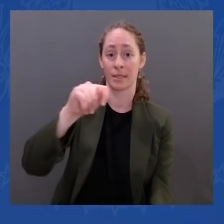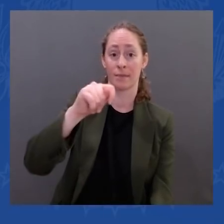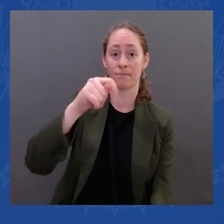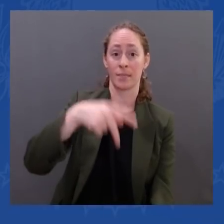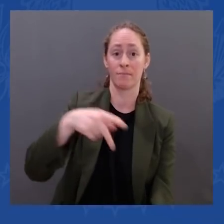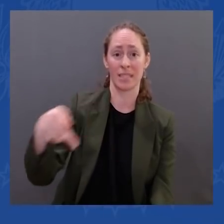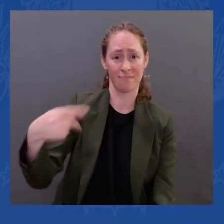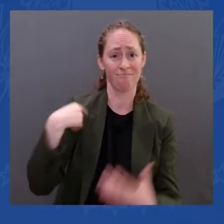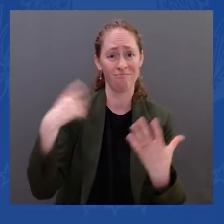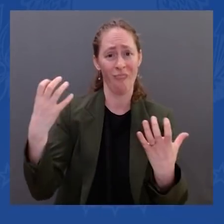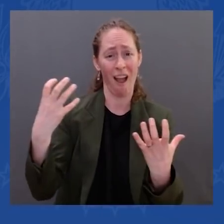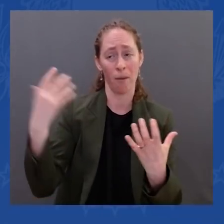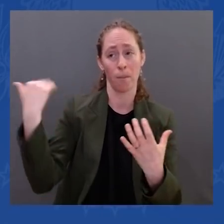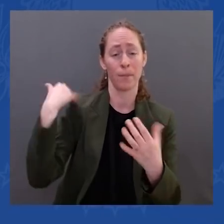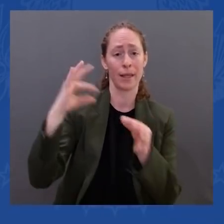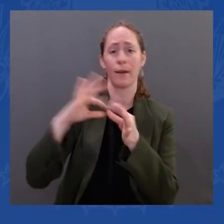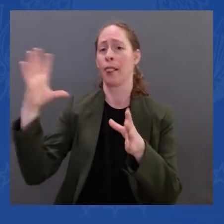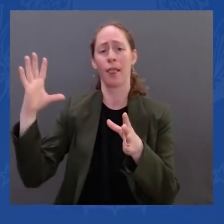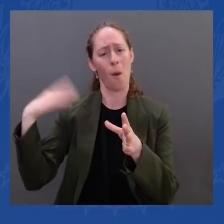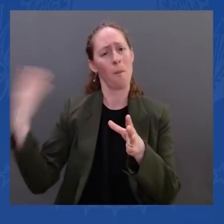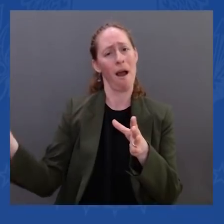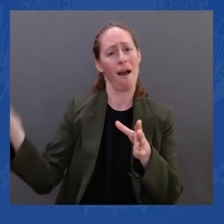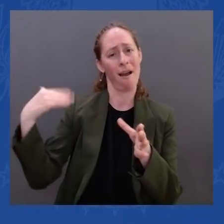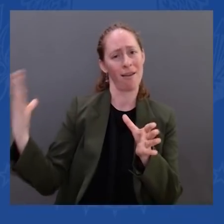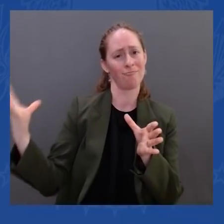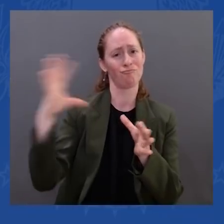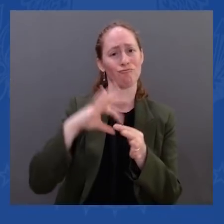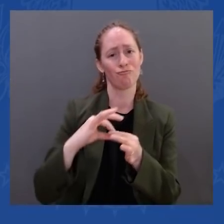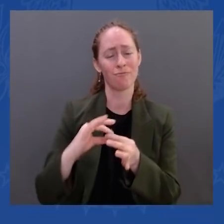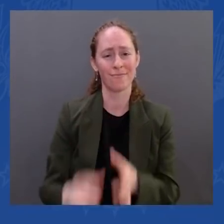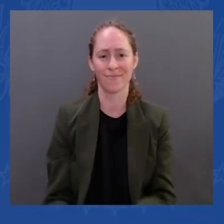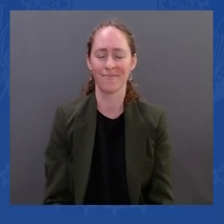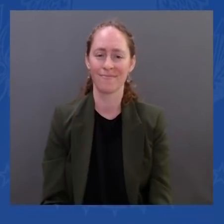But even with the TPP,